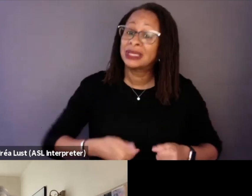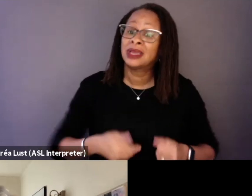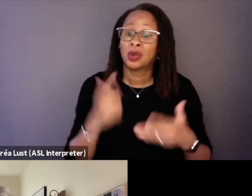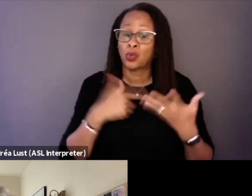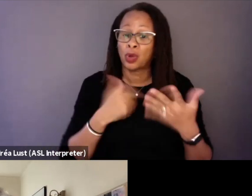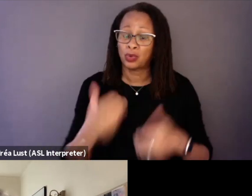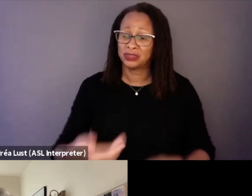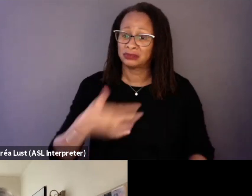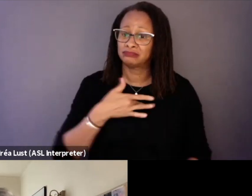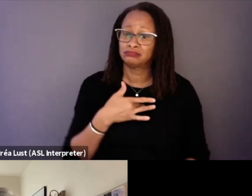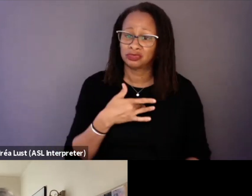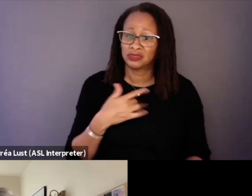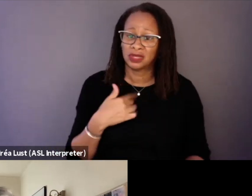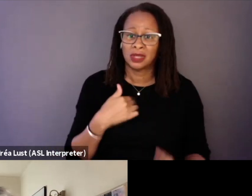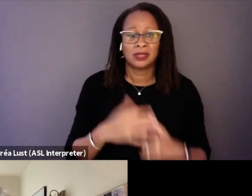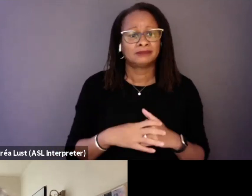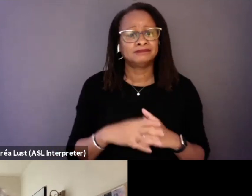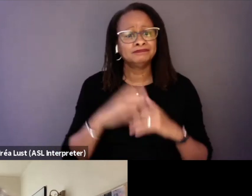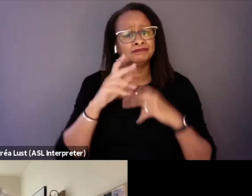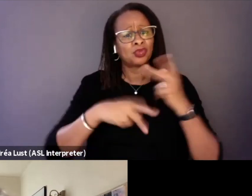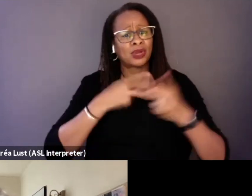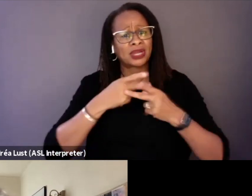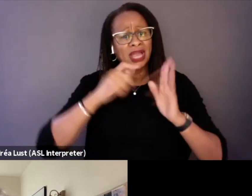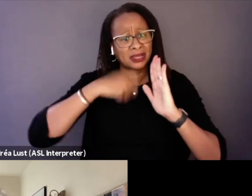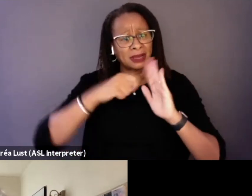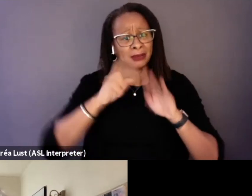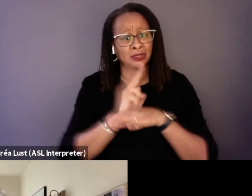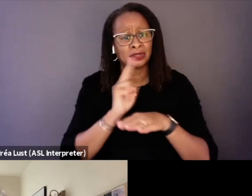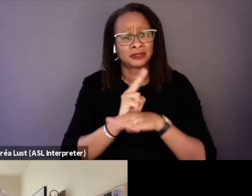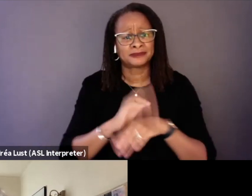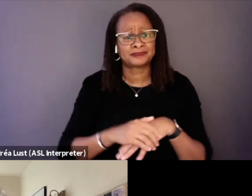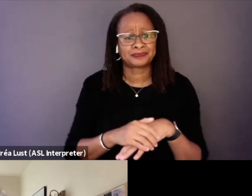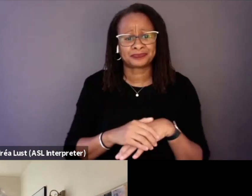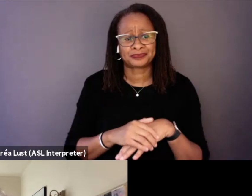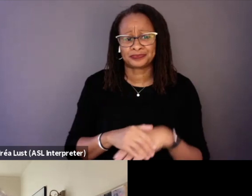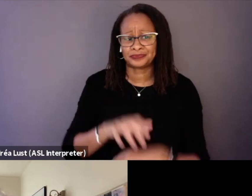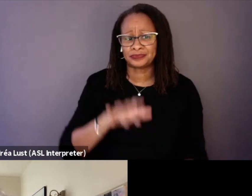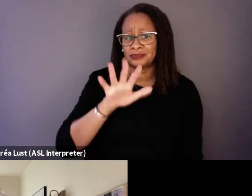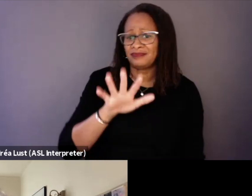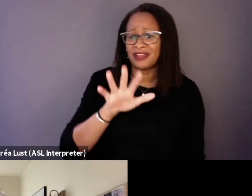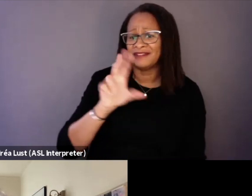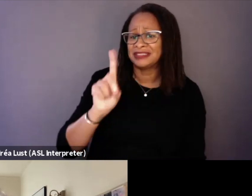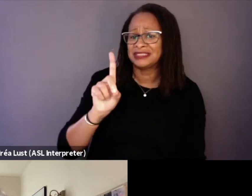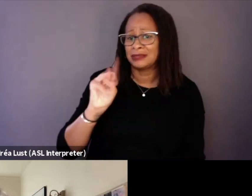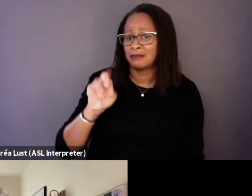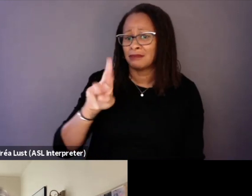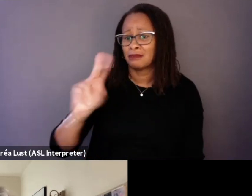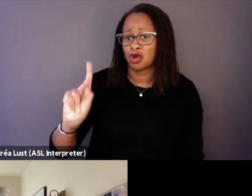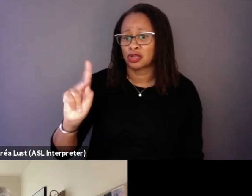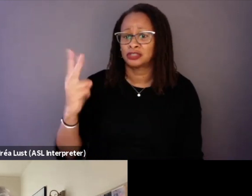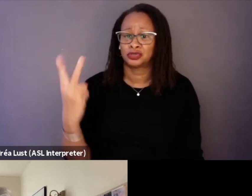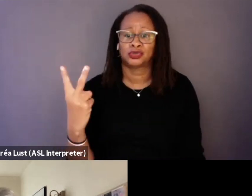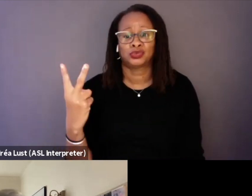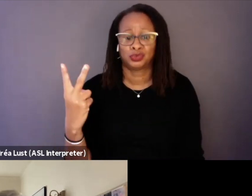What camera were you using? I was using a 5D Mark II. And while black and white.